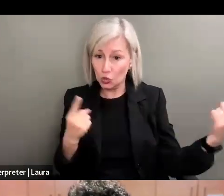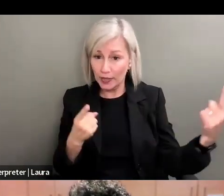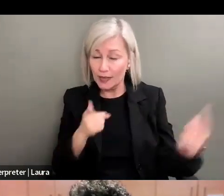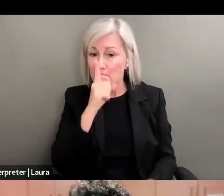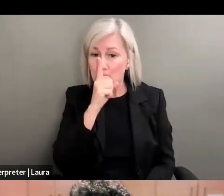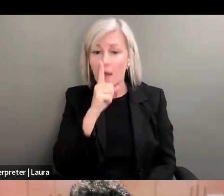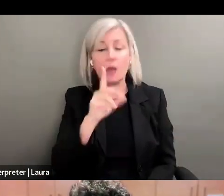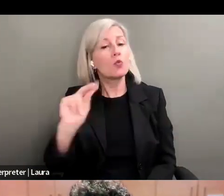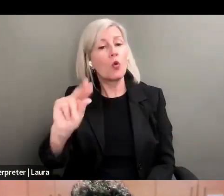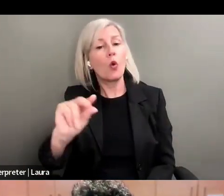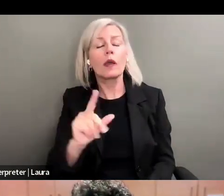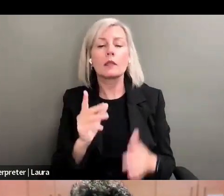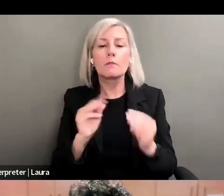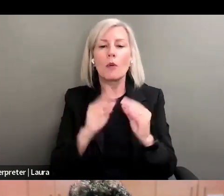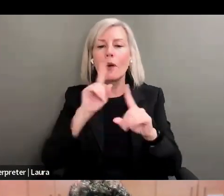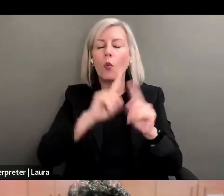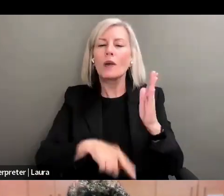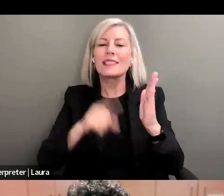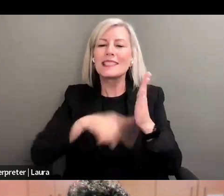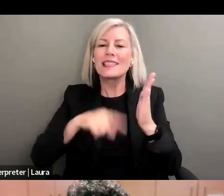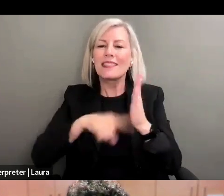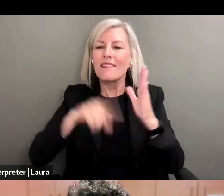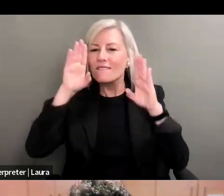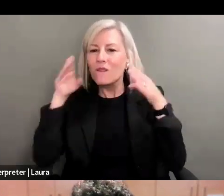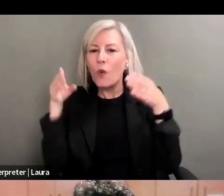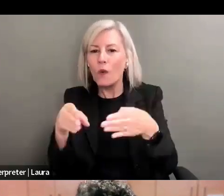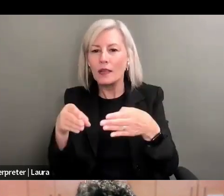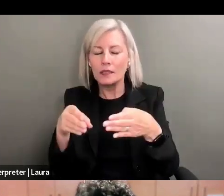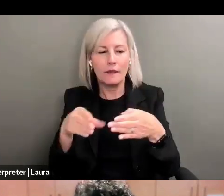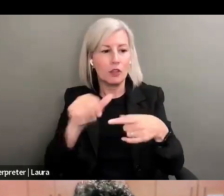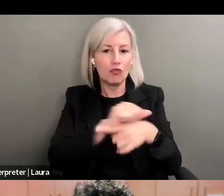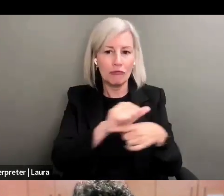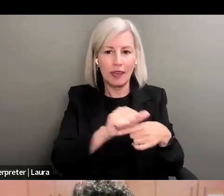It's just that the focus of what of our training is likely different and the